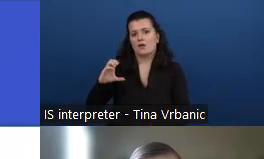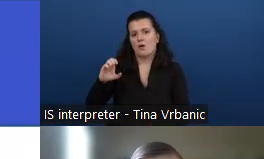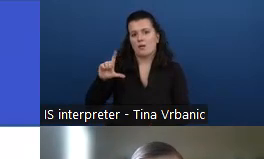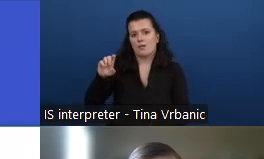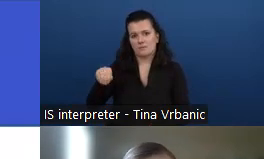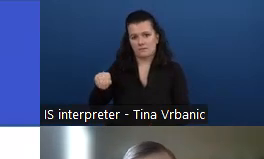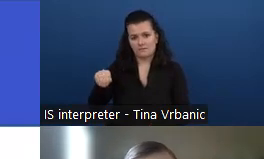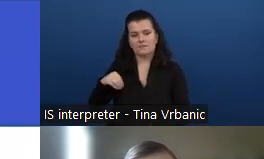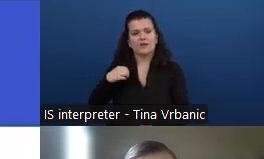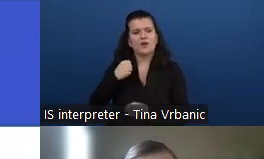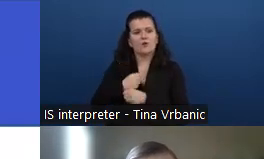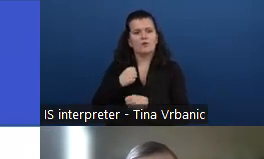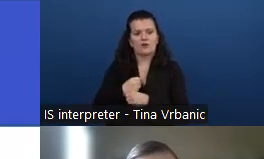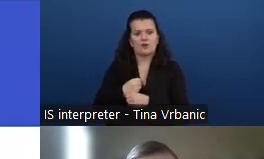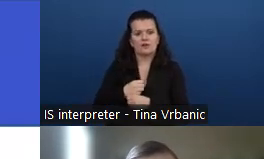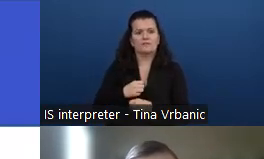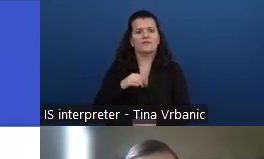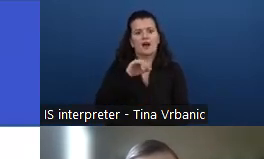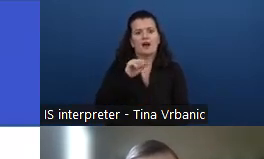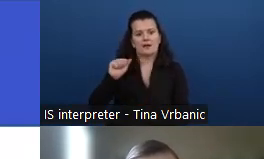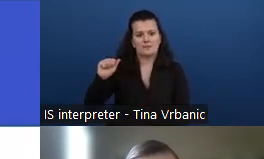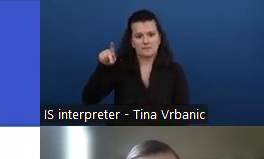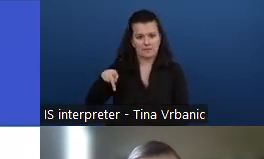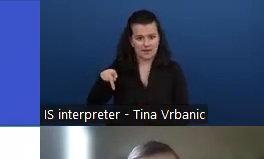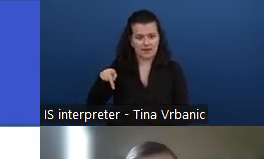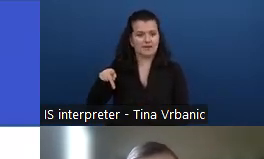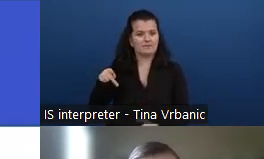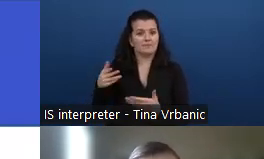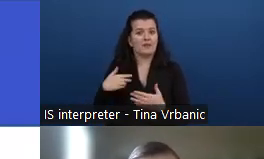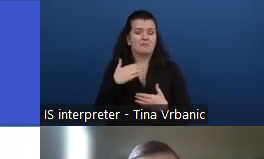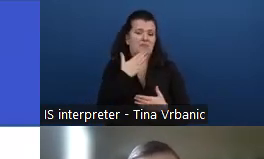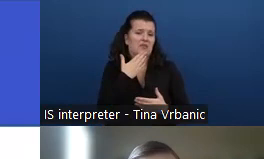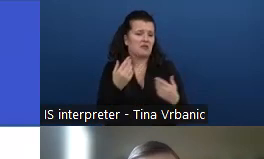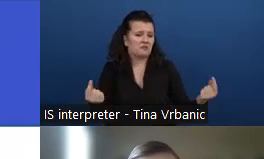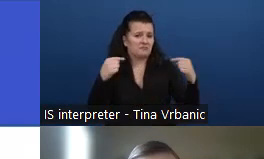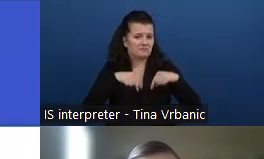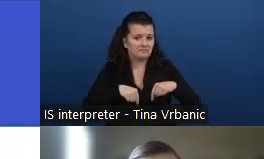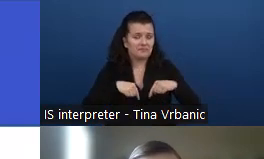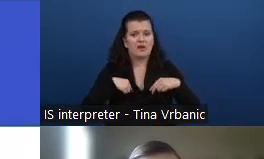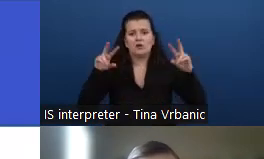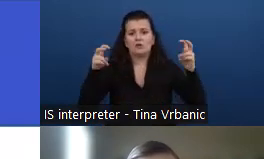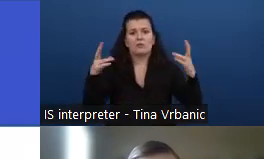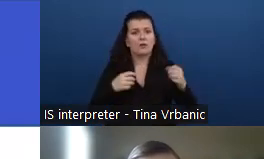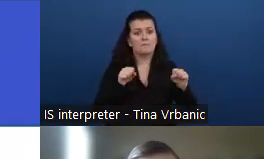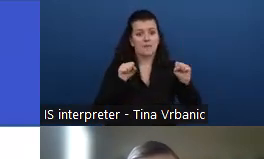Thank you for joining us for today's webinar, Ableism and Digital Accessibility: A French